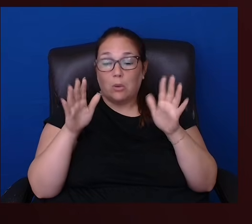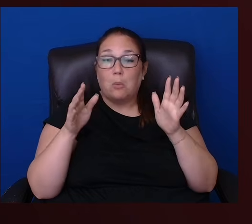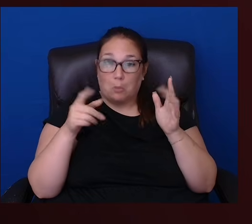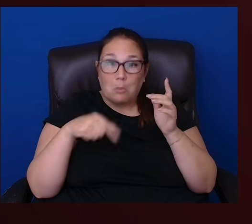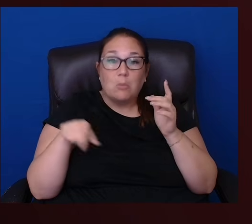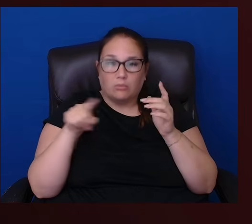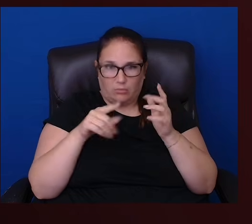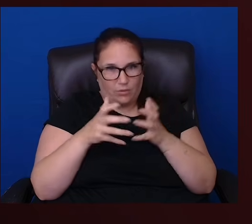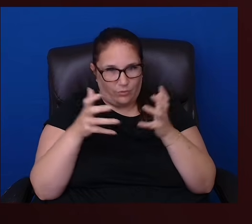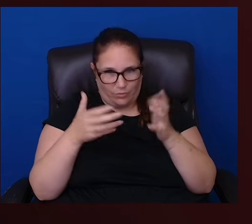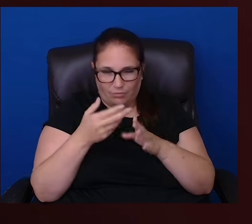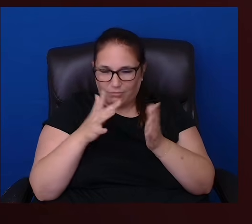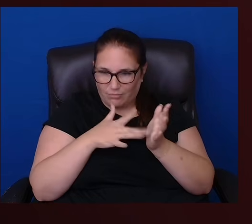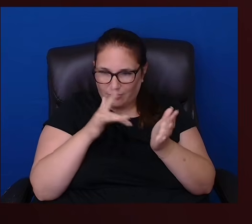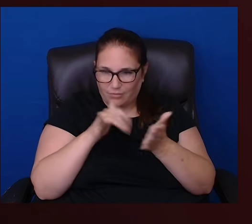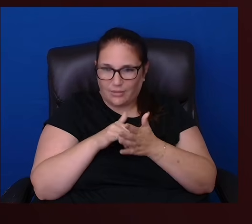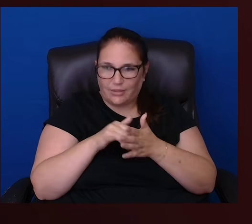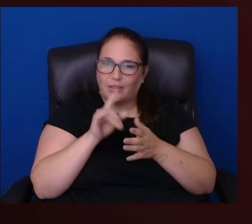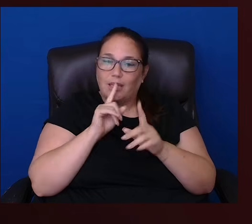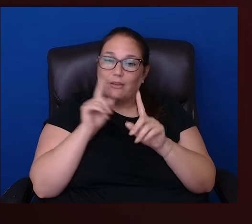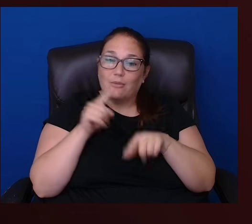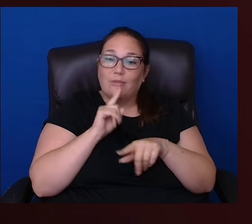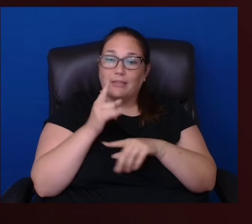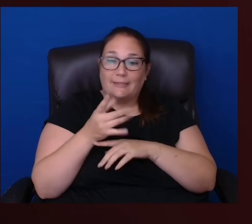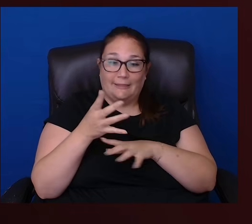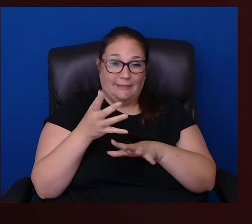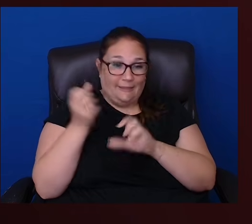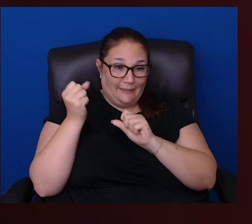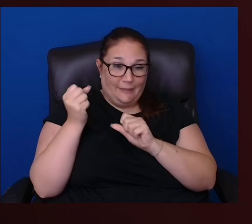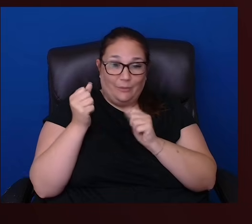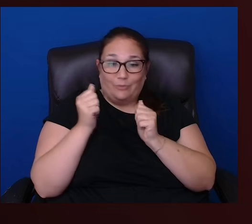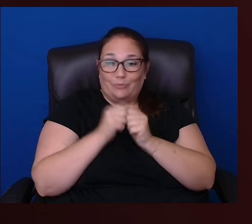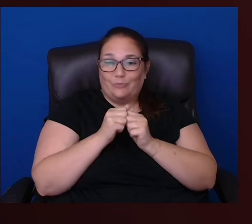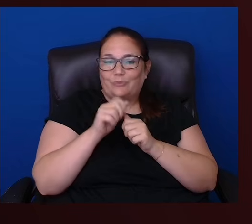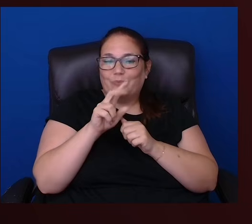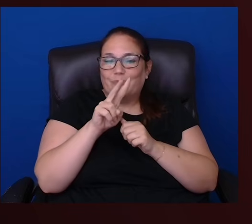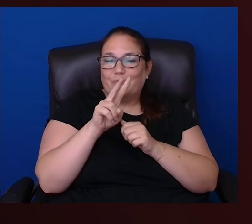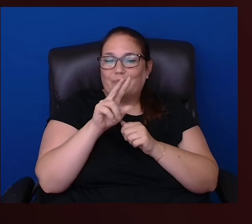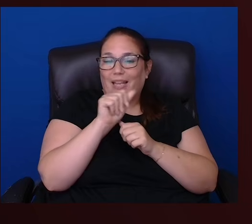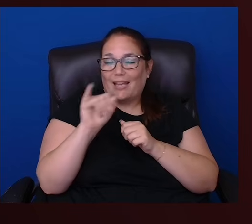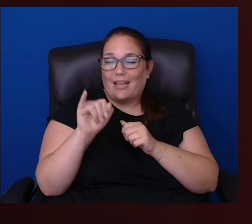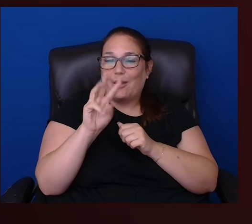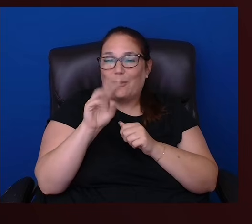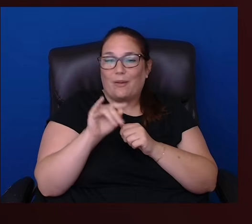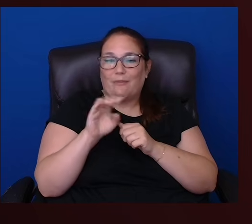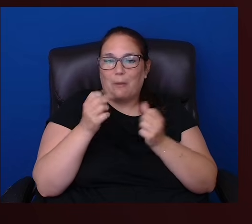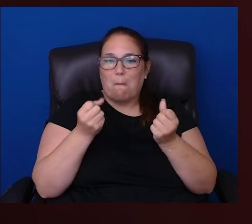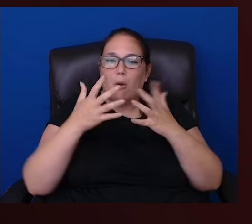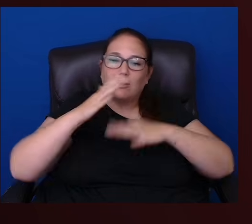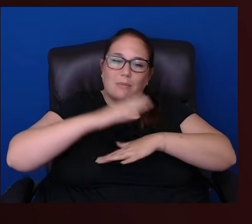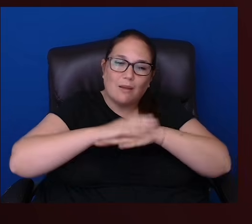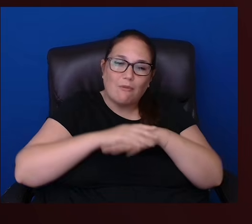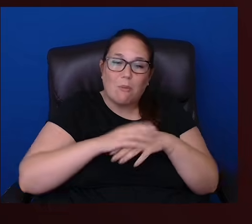so they responded very quickly to the AI wave, and they have a multi-platform, multi-language solution,